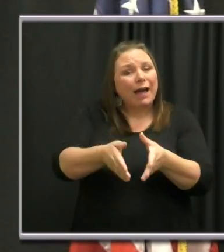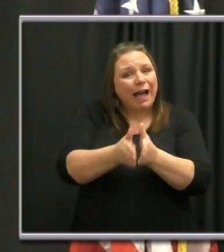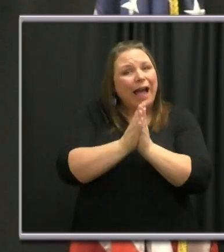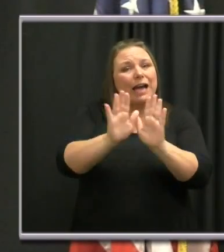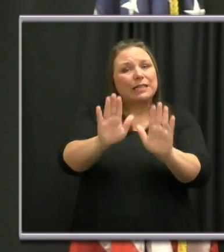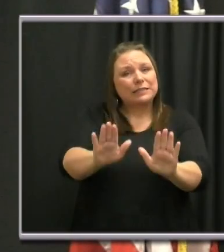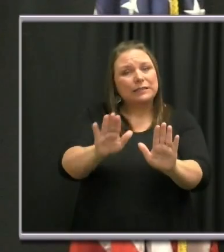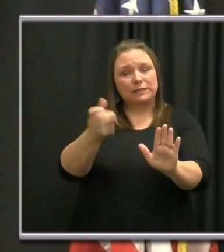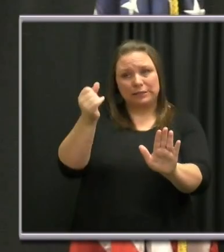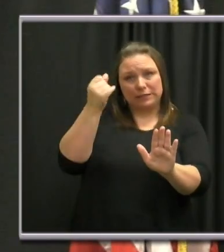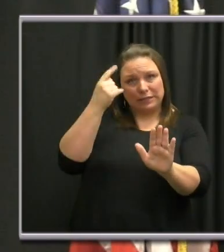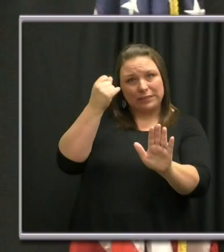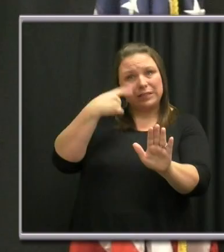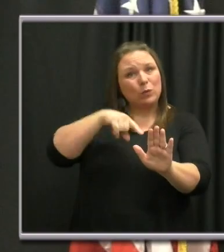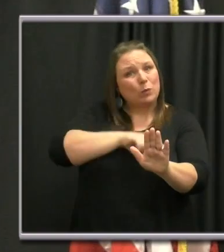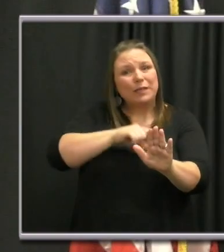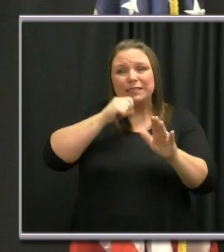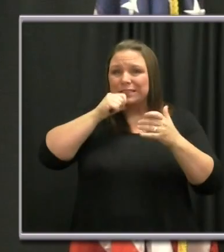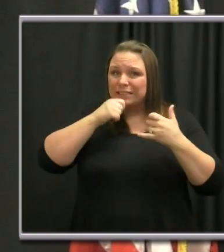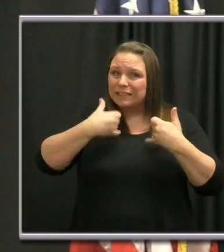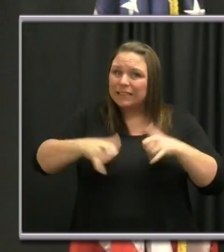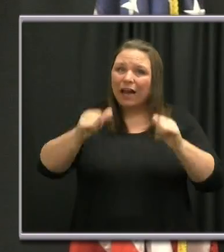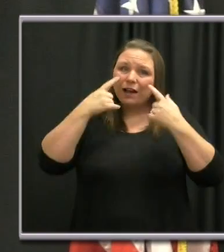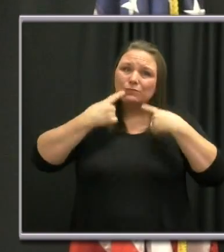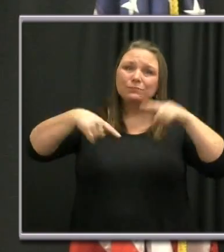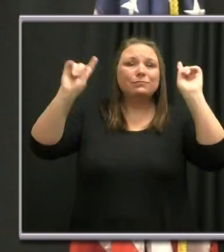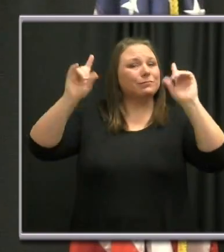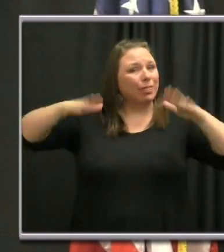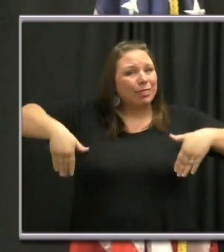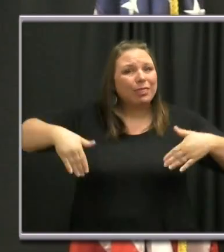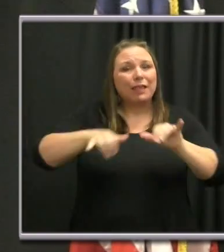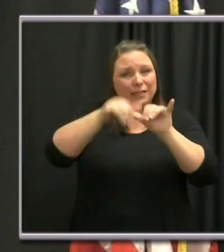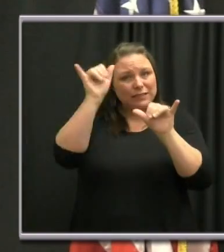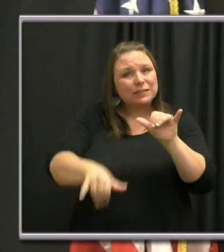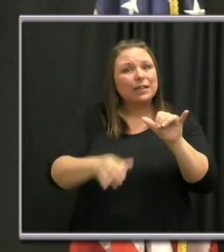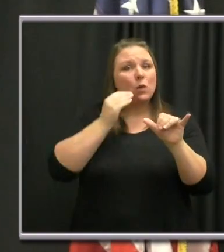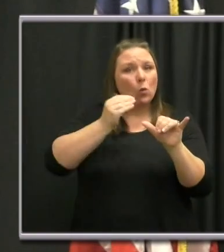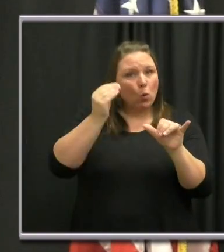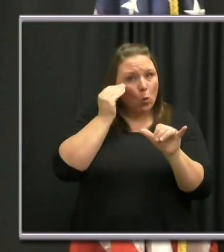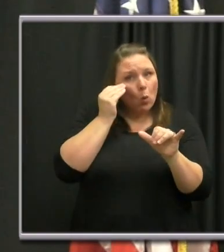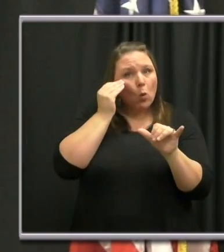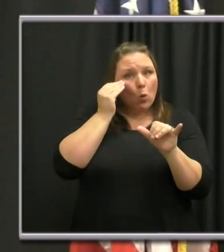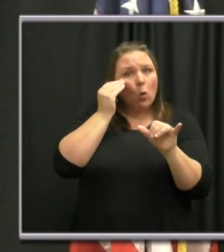FRIEND TIME THAT MOST OF US HAVE. BUT I JUST ASK THAT YOU PLEASE UNDERSTAND THAT WE'RE